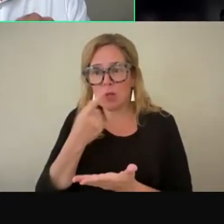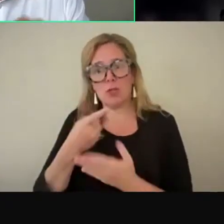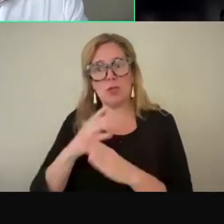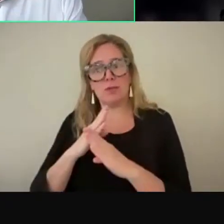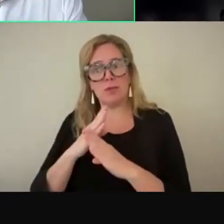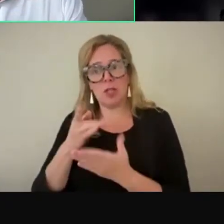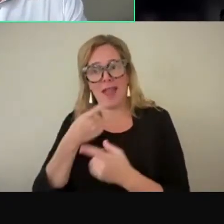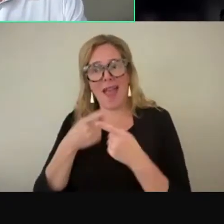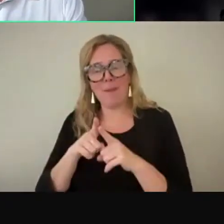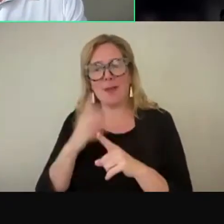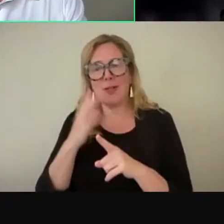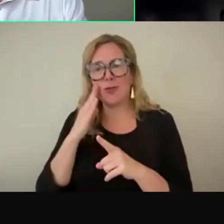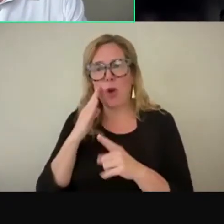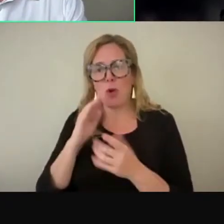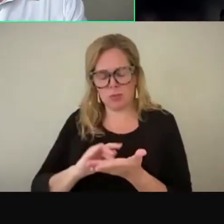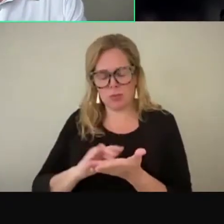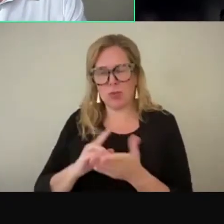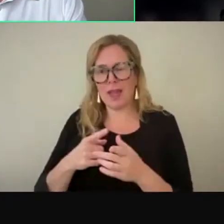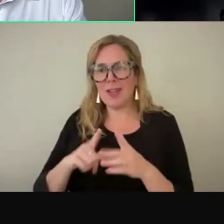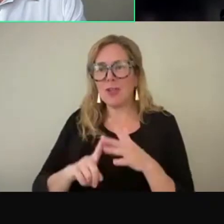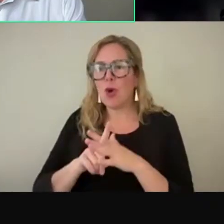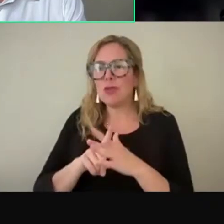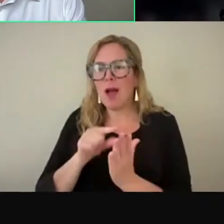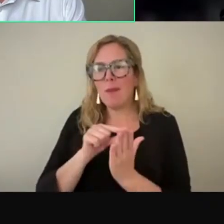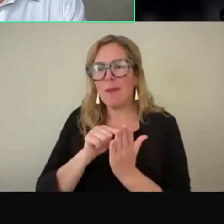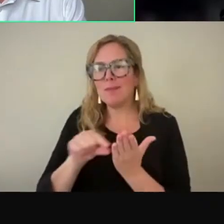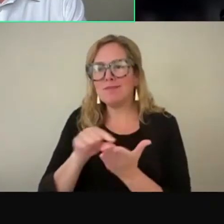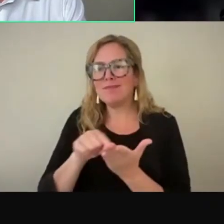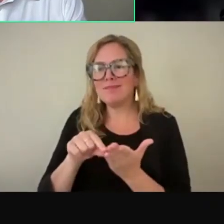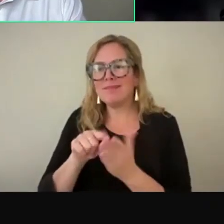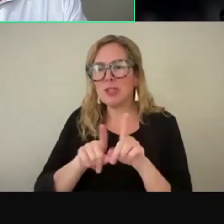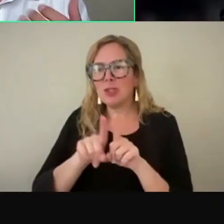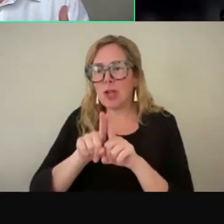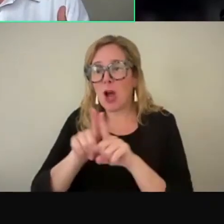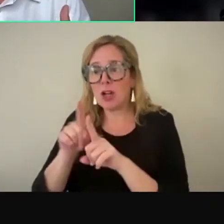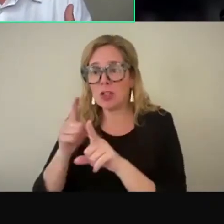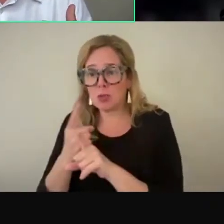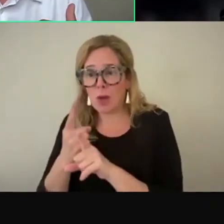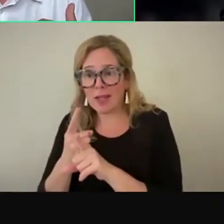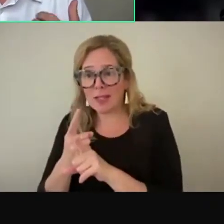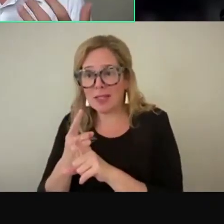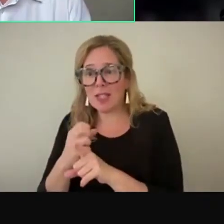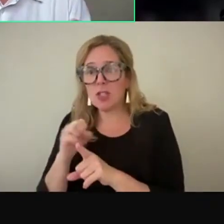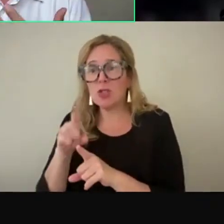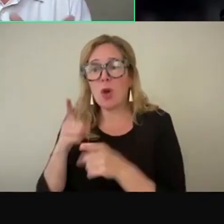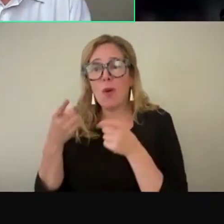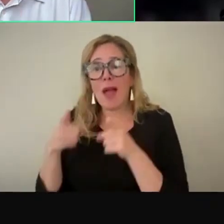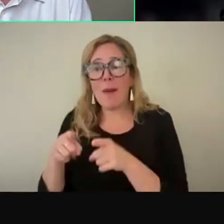know if they keep the right keystroke. So if it rejects their password, they don't know why that